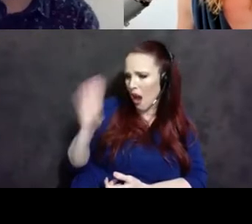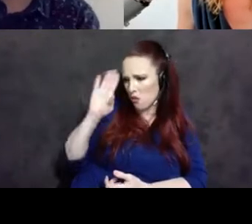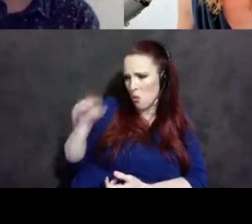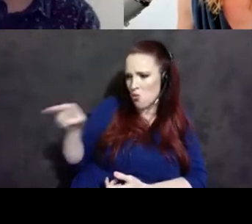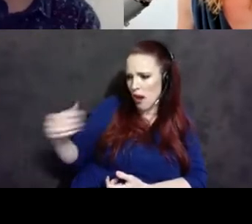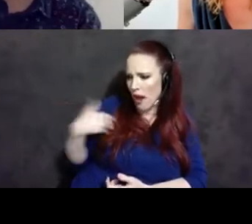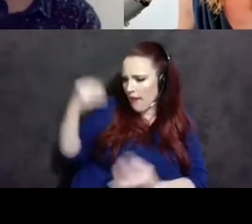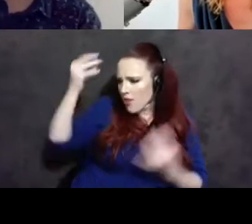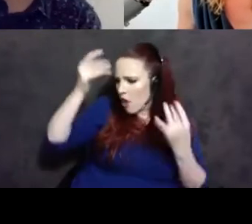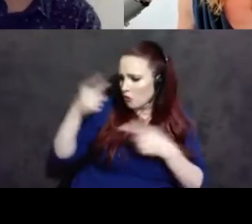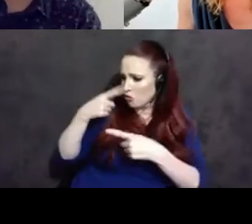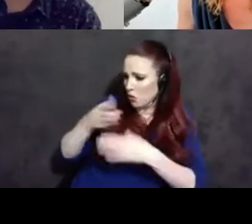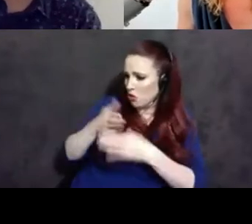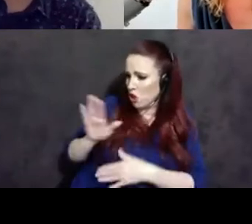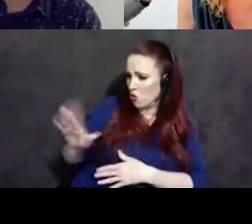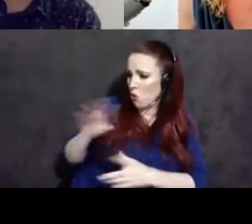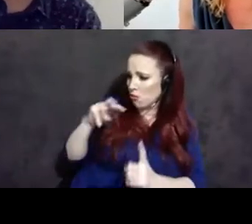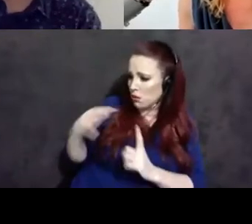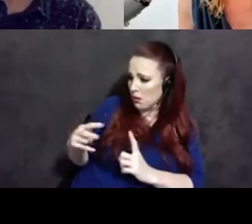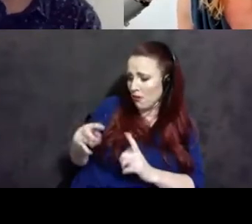If you wouldn't mind sharing yours, that would be fantastic.